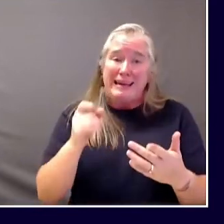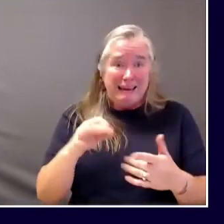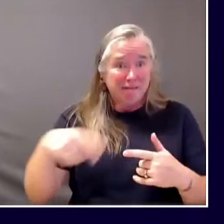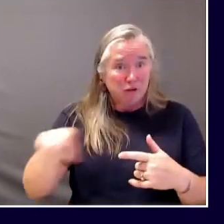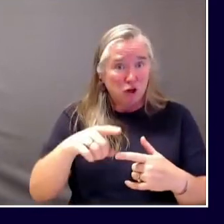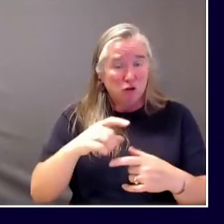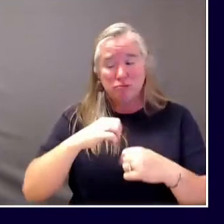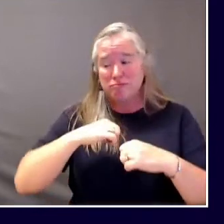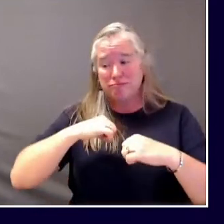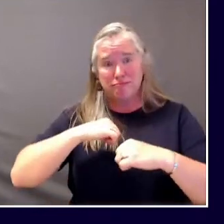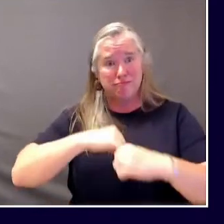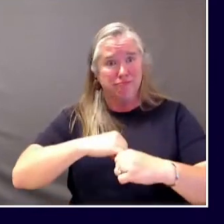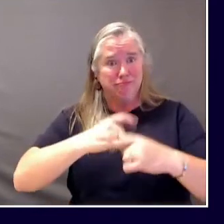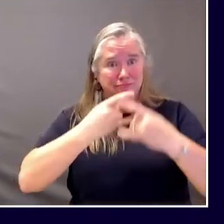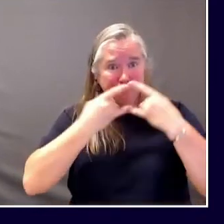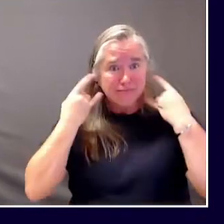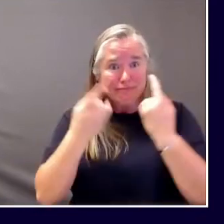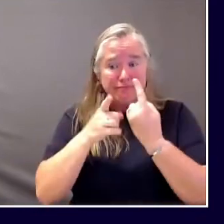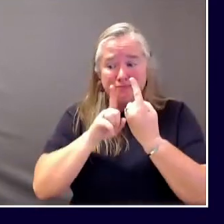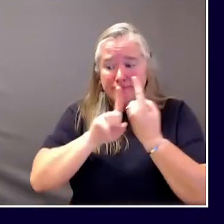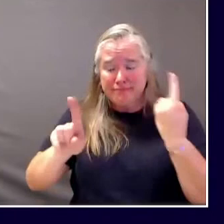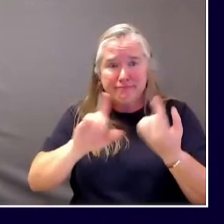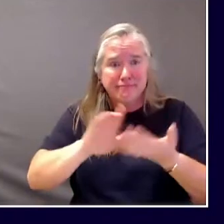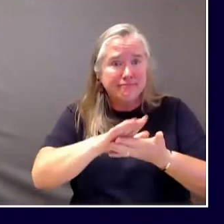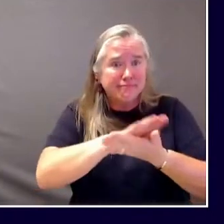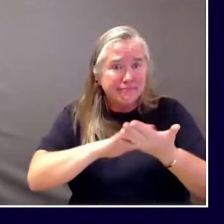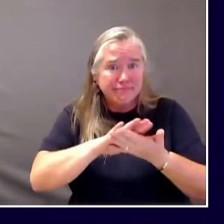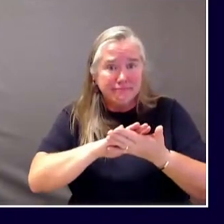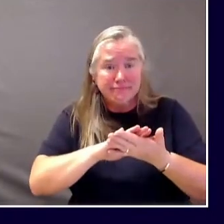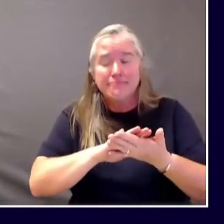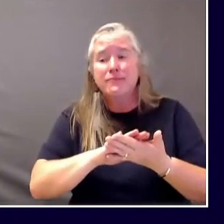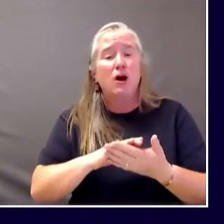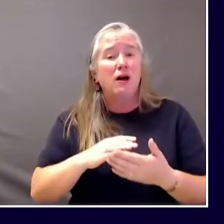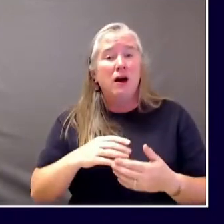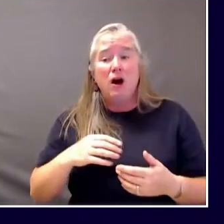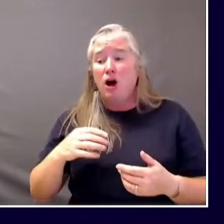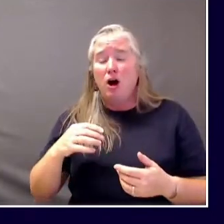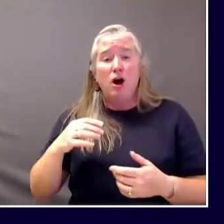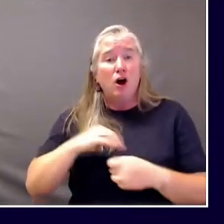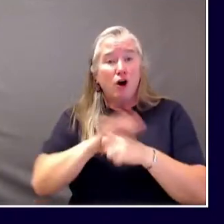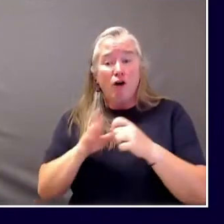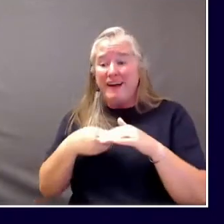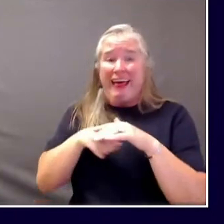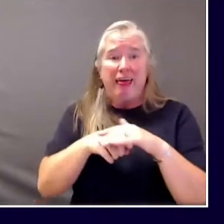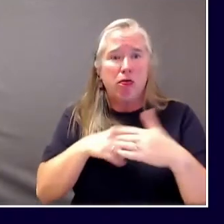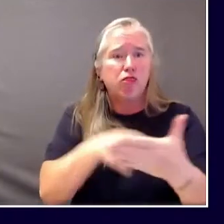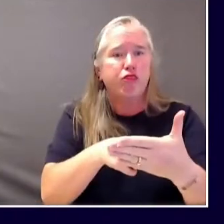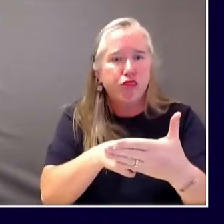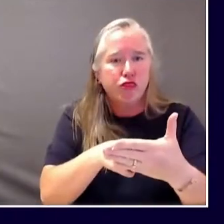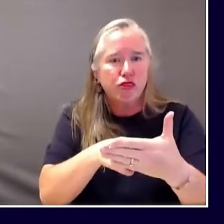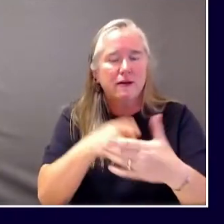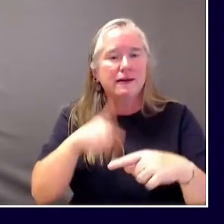me safe today all